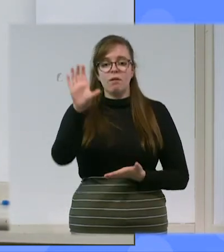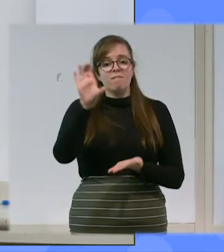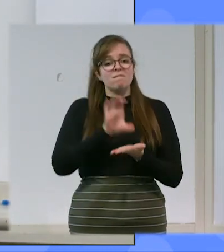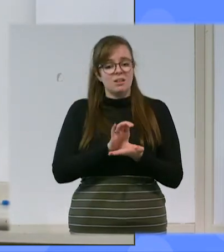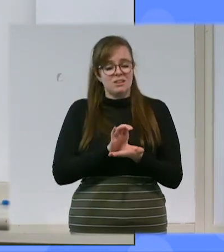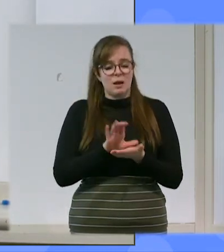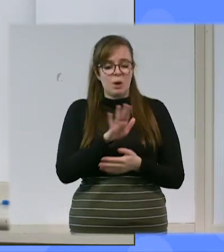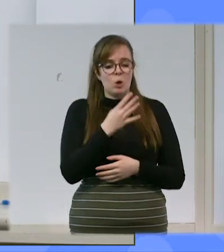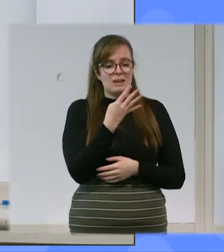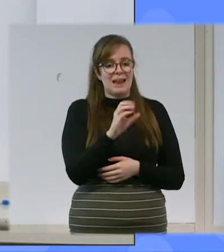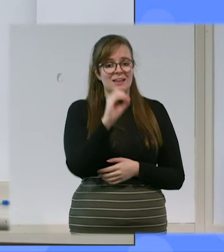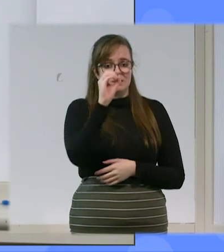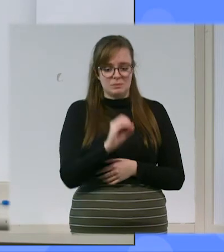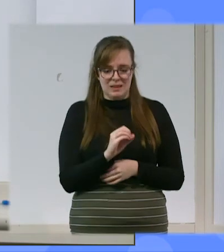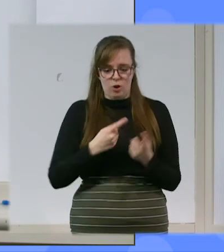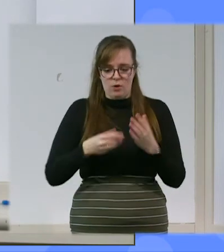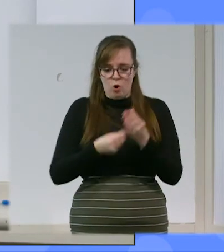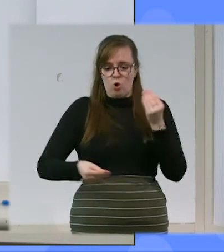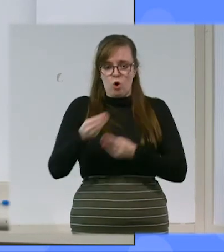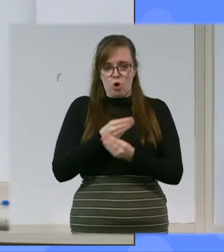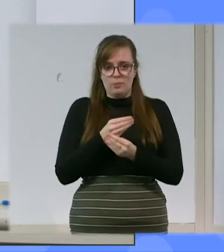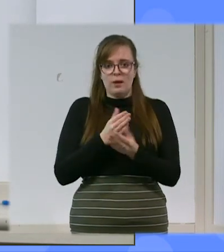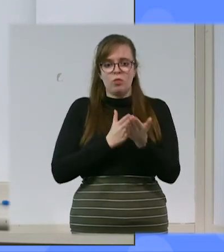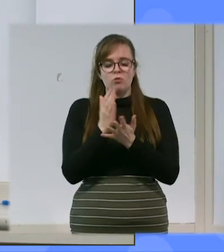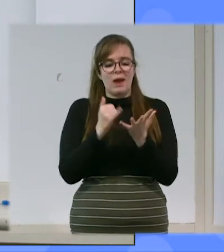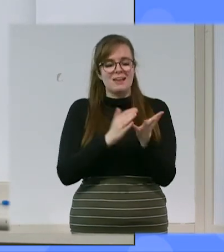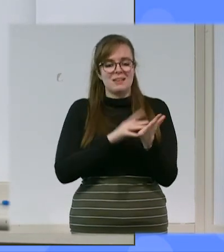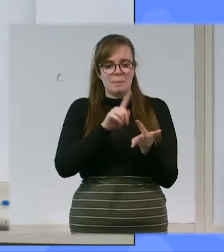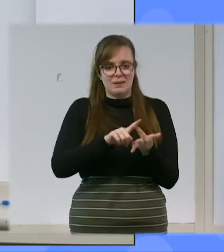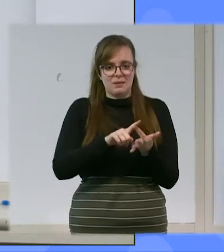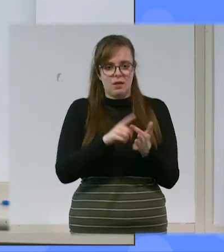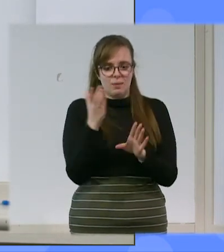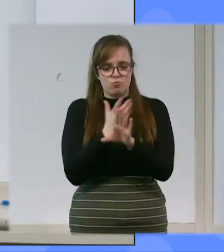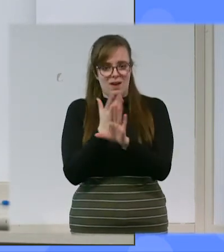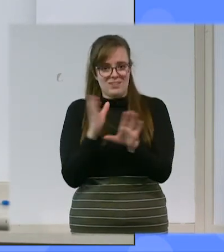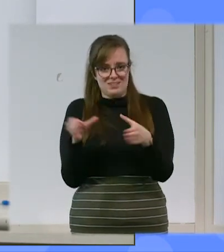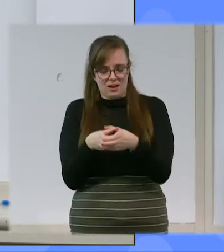economy is driven in the private sector through SMEs the tax regime needs to be